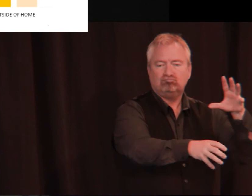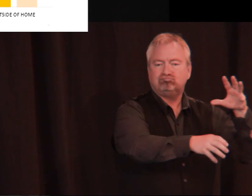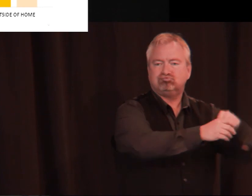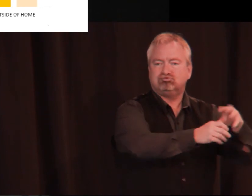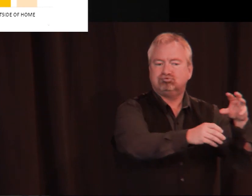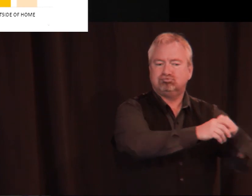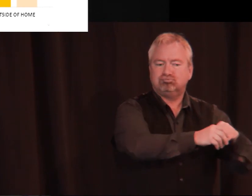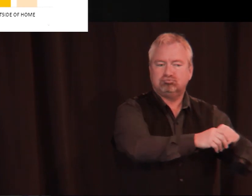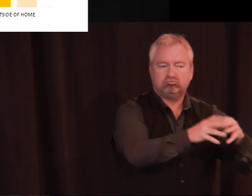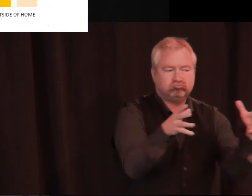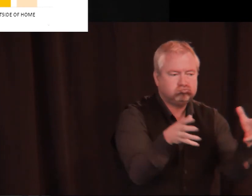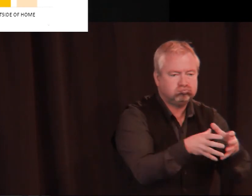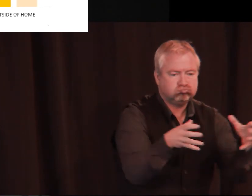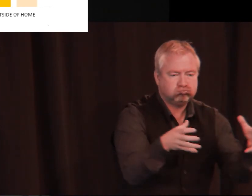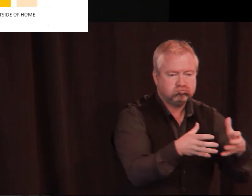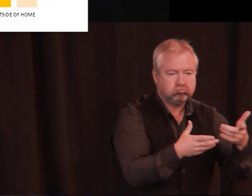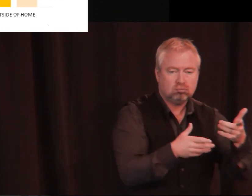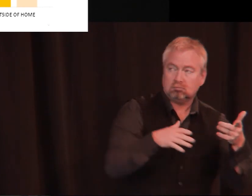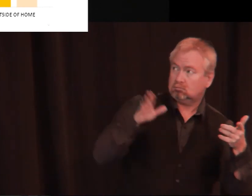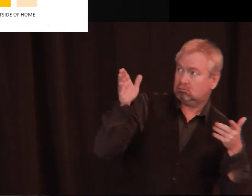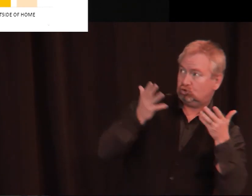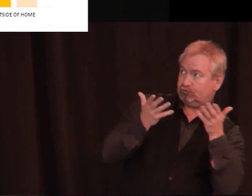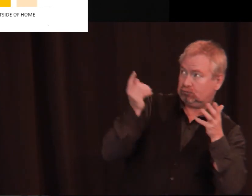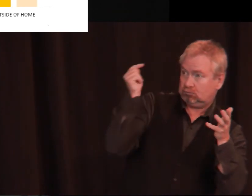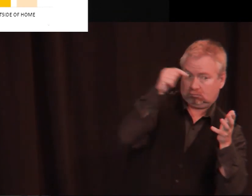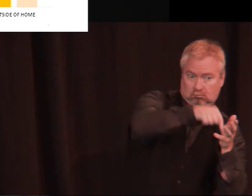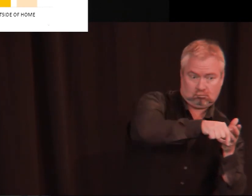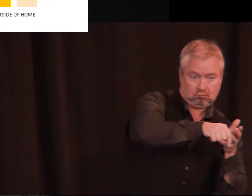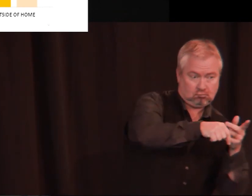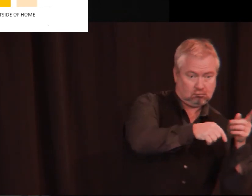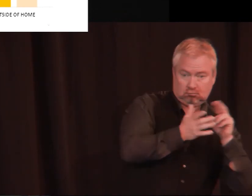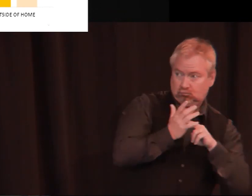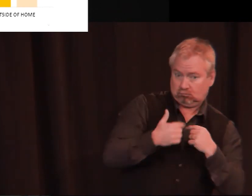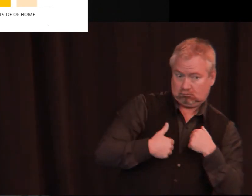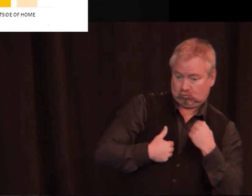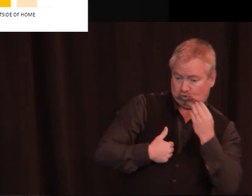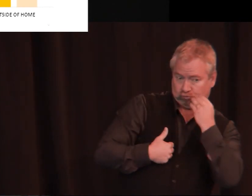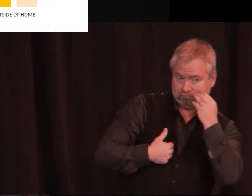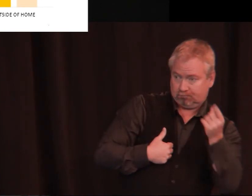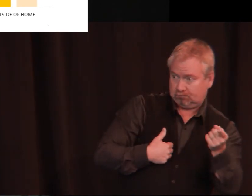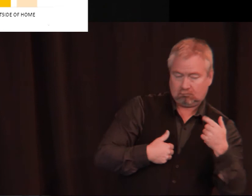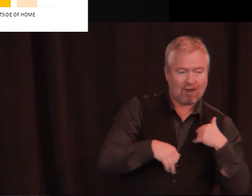We asked their service providers to indicate how often the families were involved in the